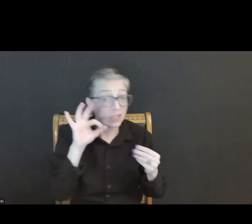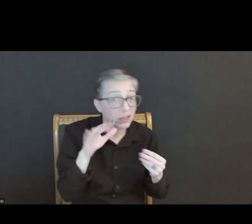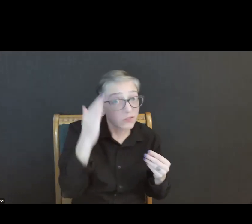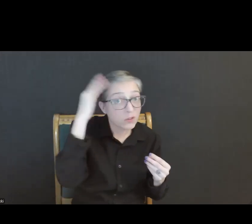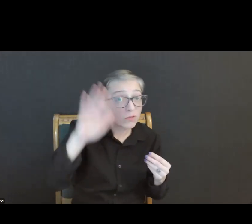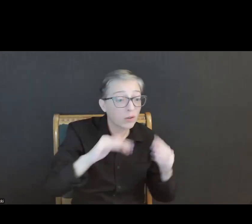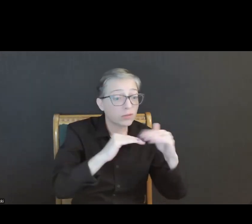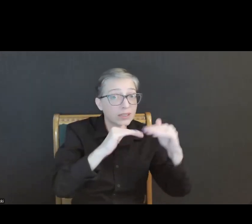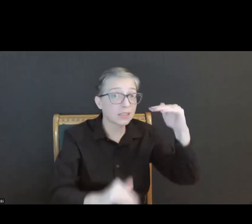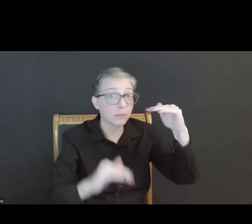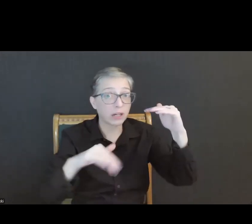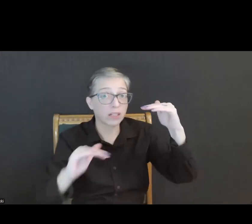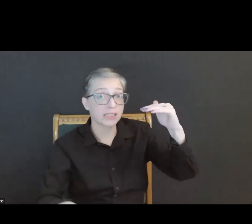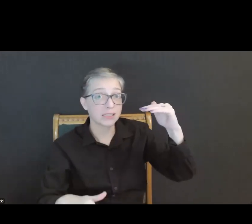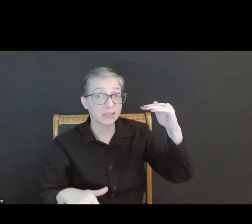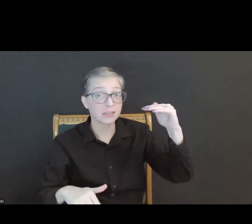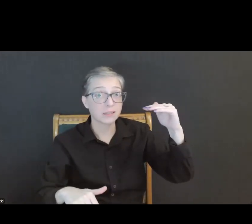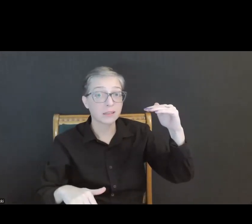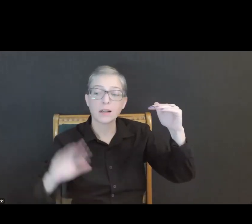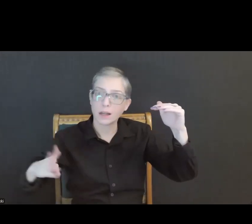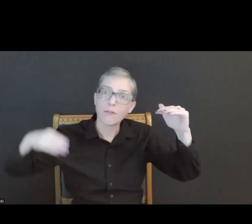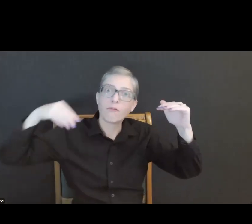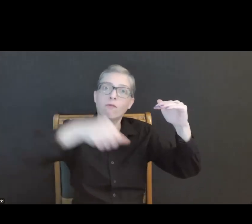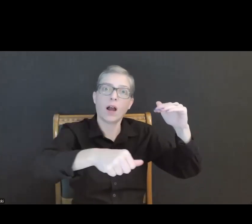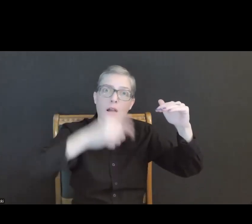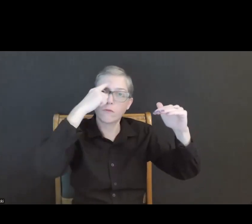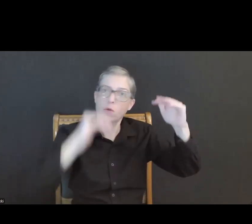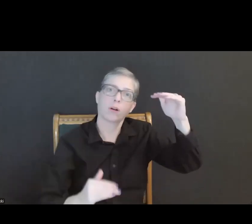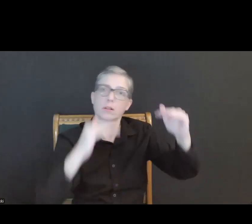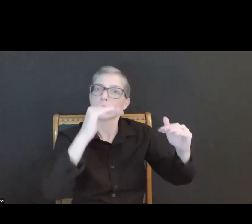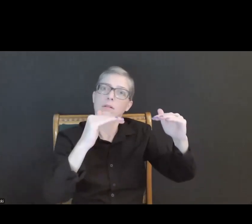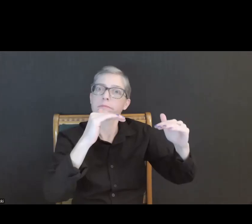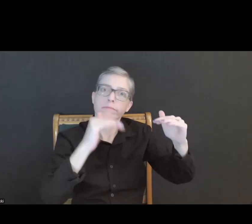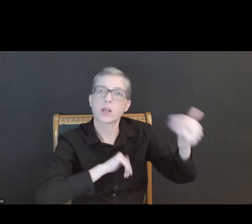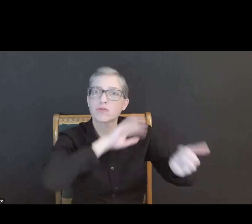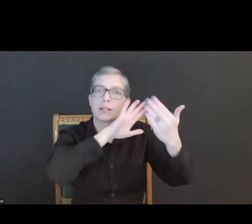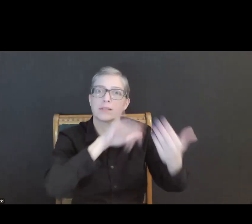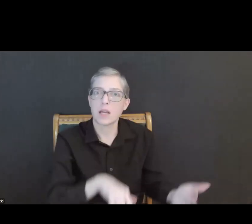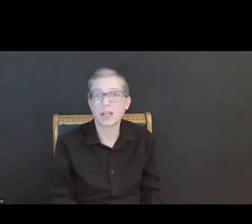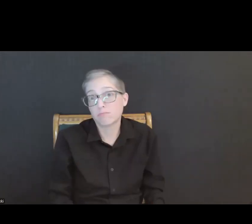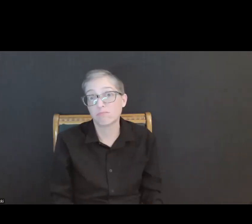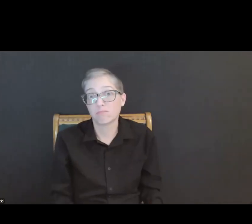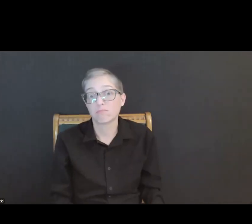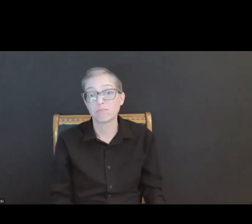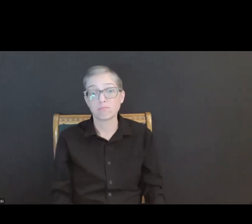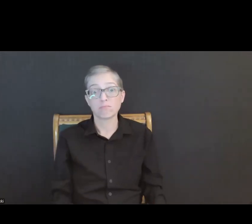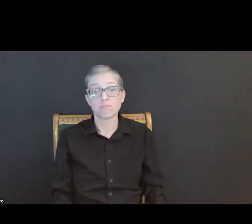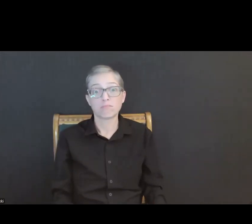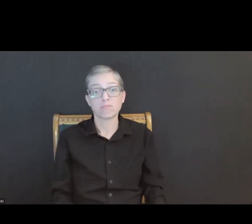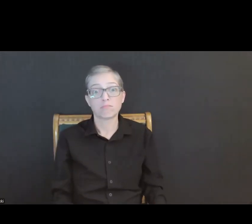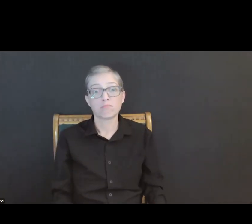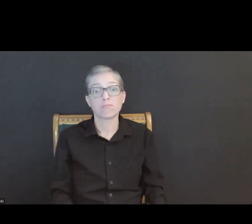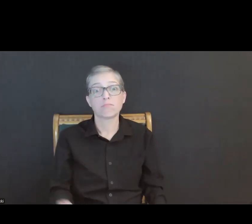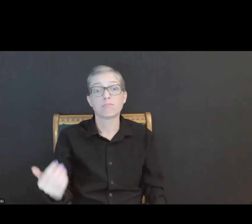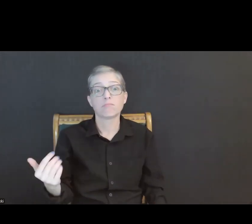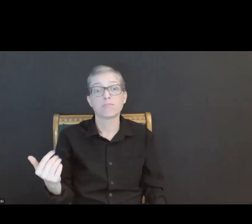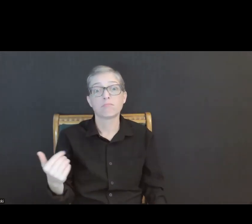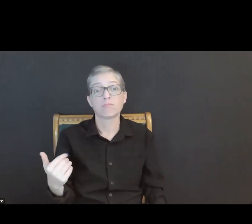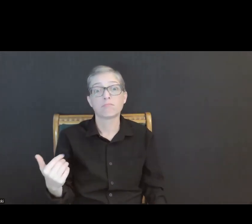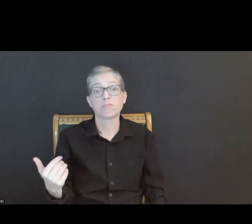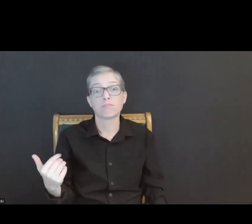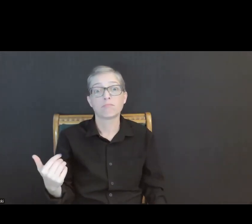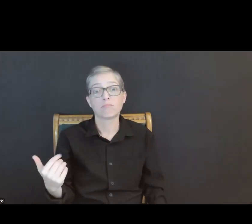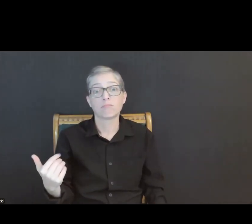allocated to you know trying to address that um I am last time I look I'm nin the ninth